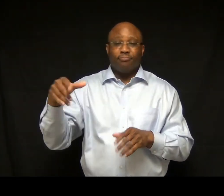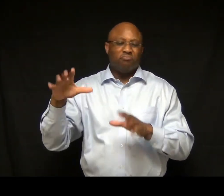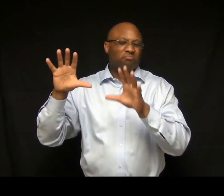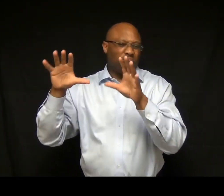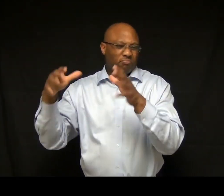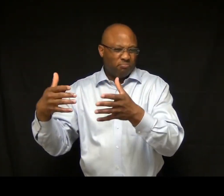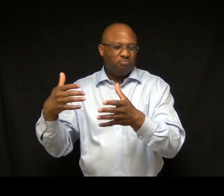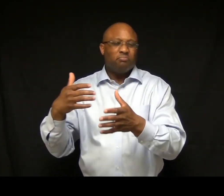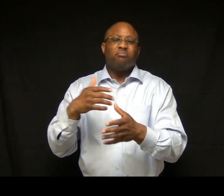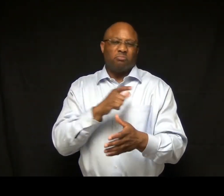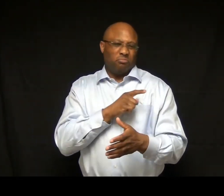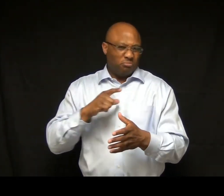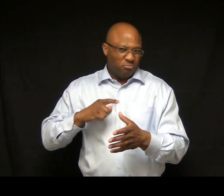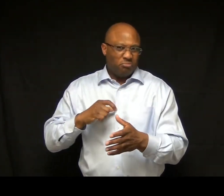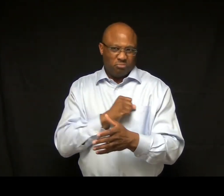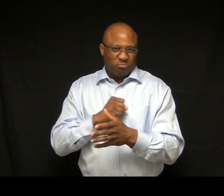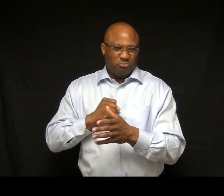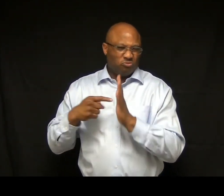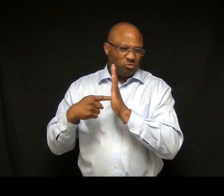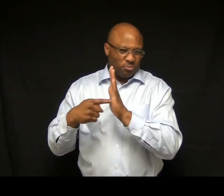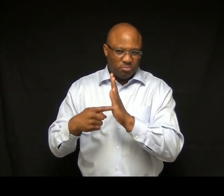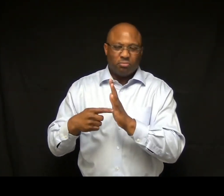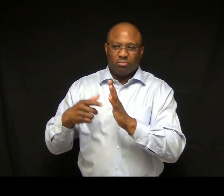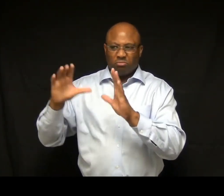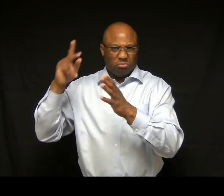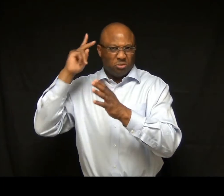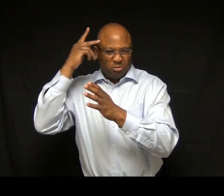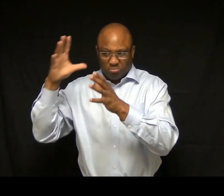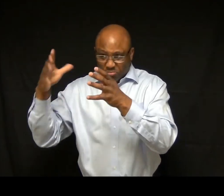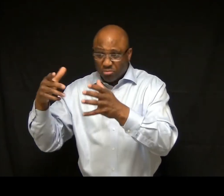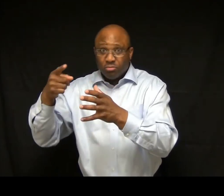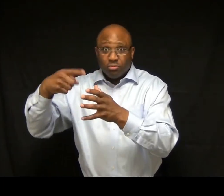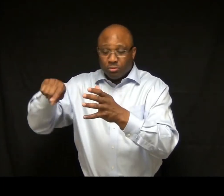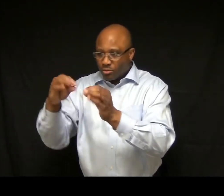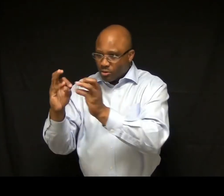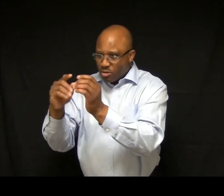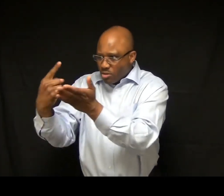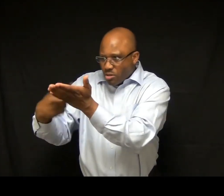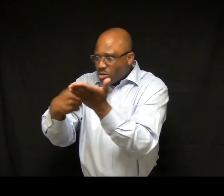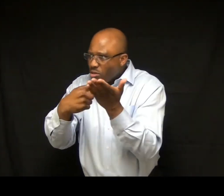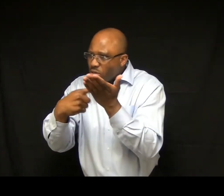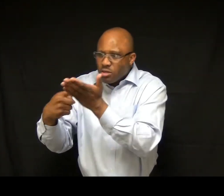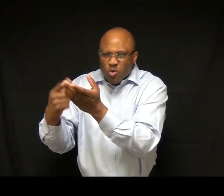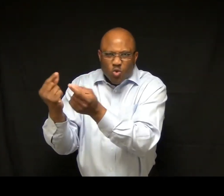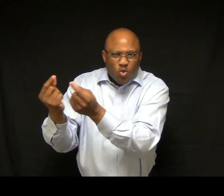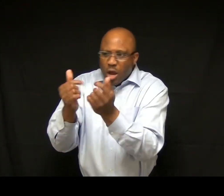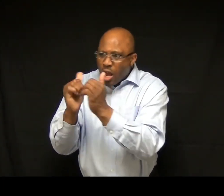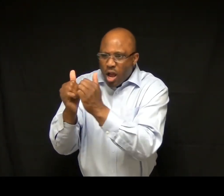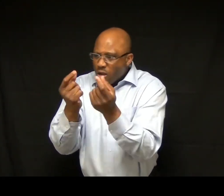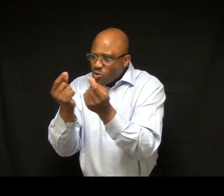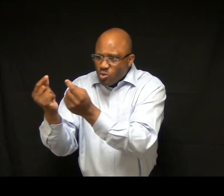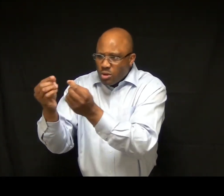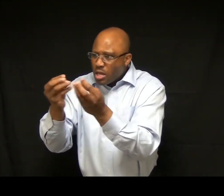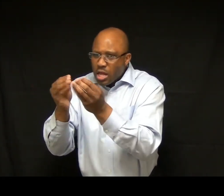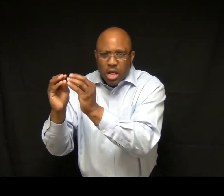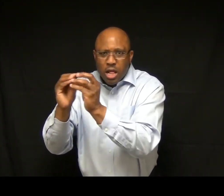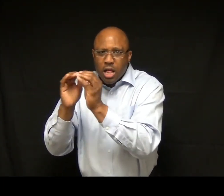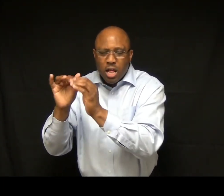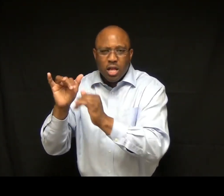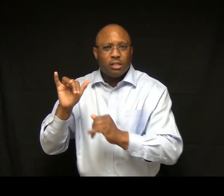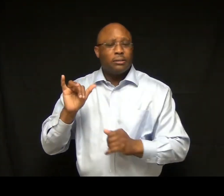as well as local legislation.